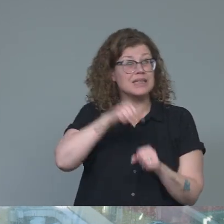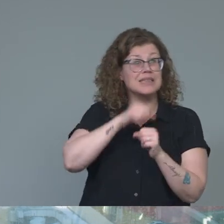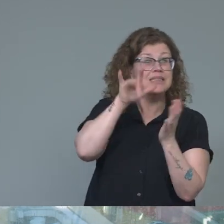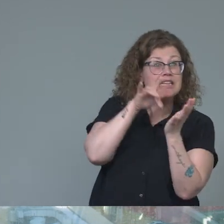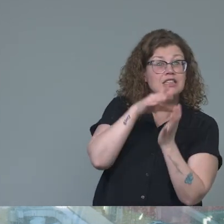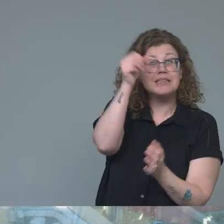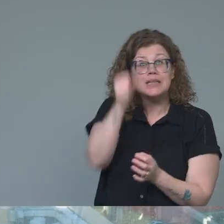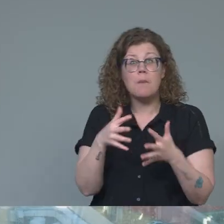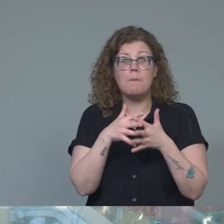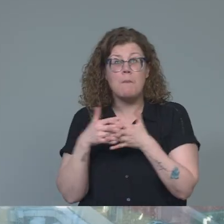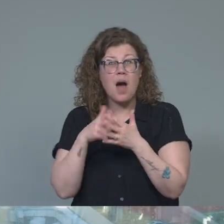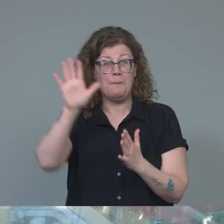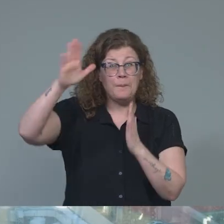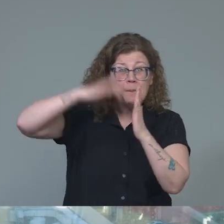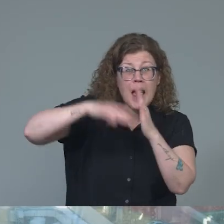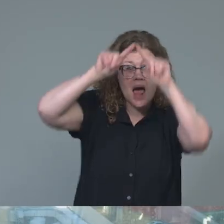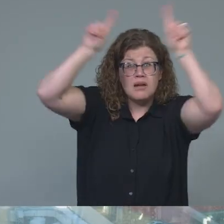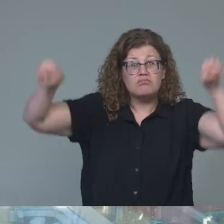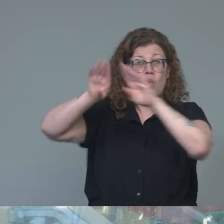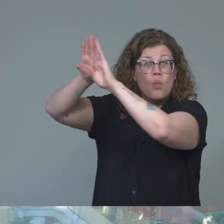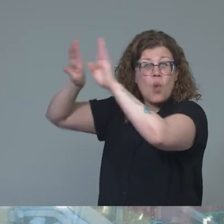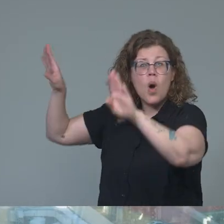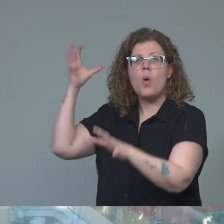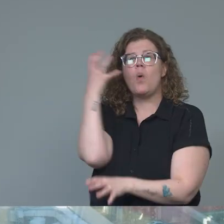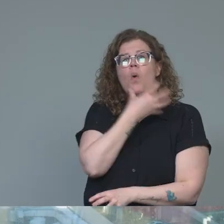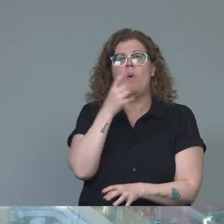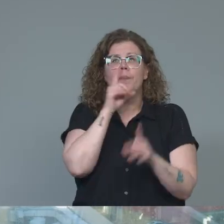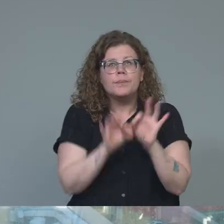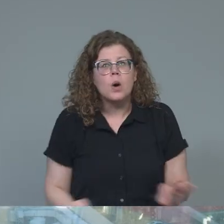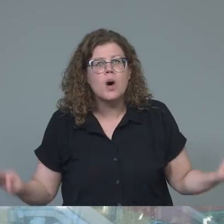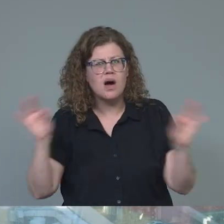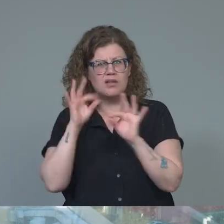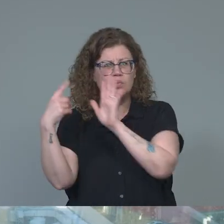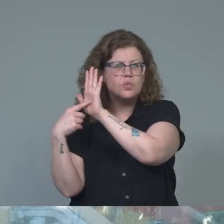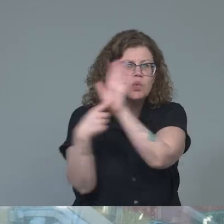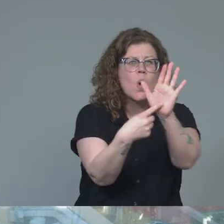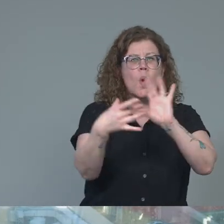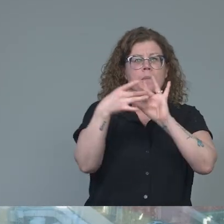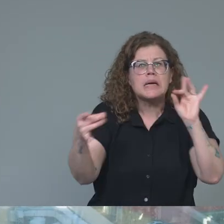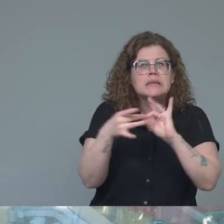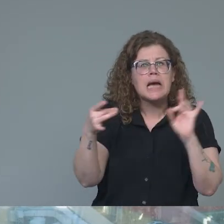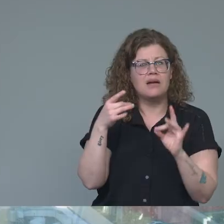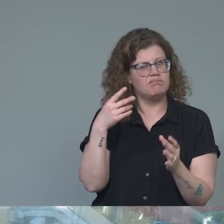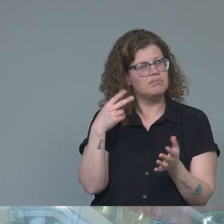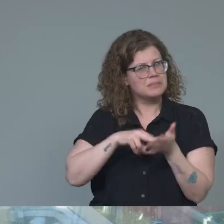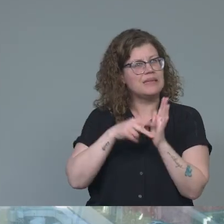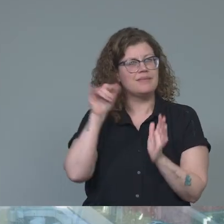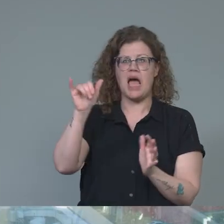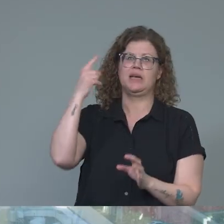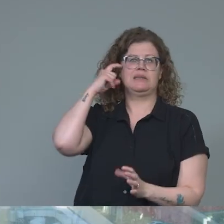a message out. And you know, Canada, we're a pretty, we're a country that doesn't have a